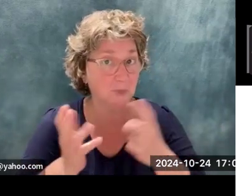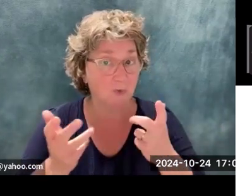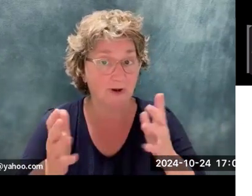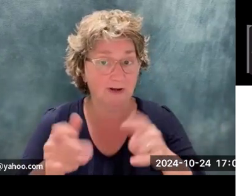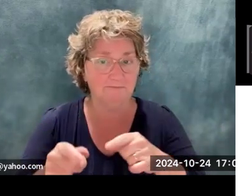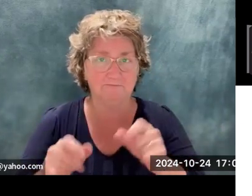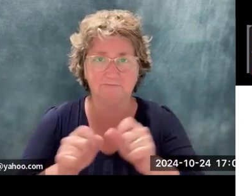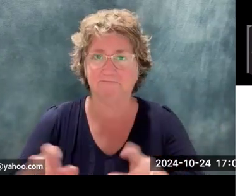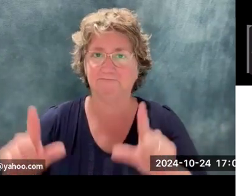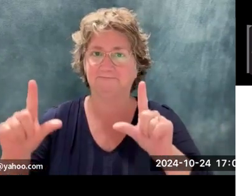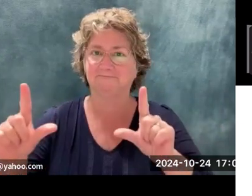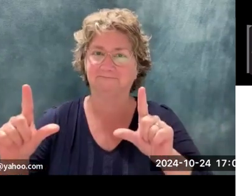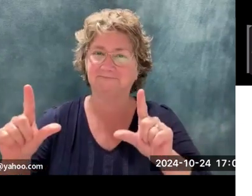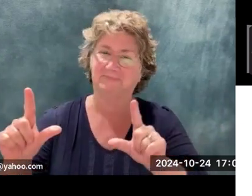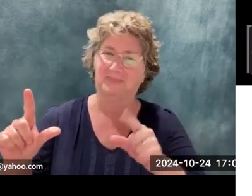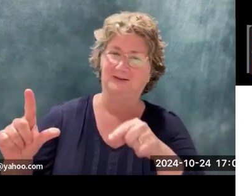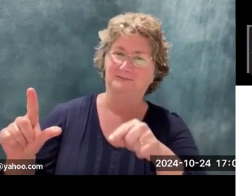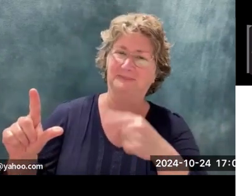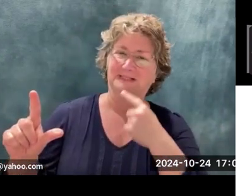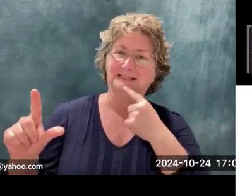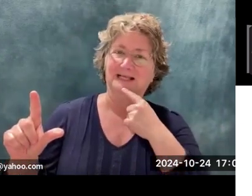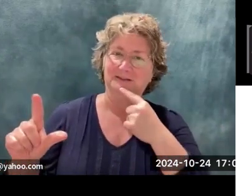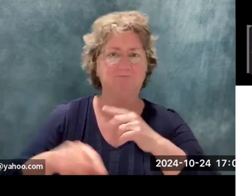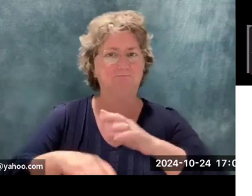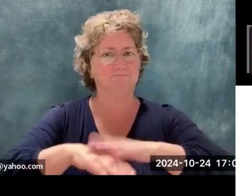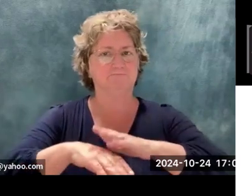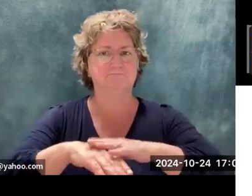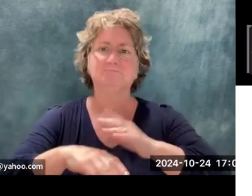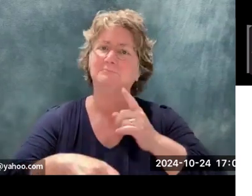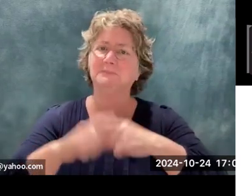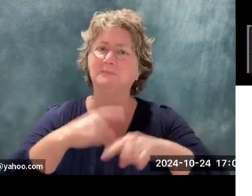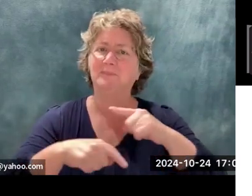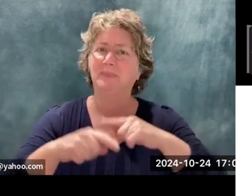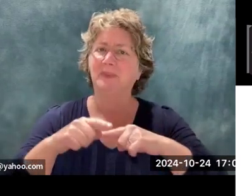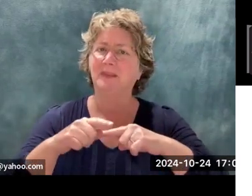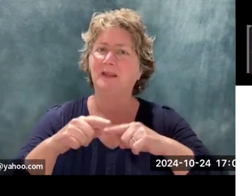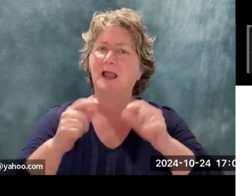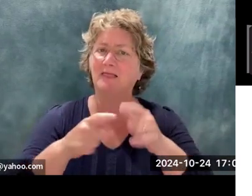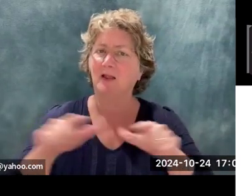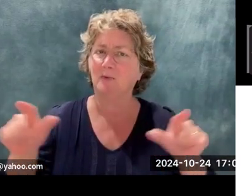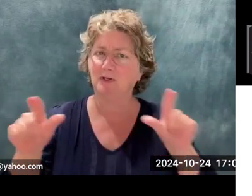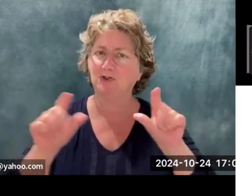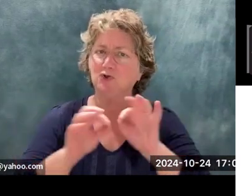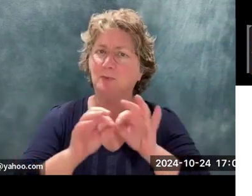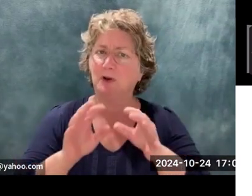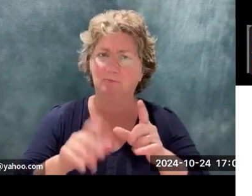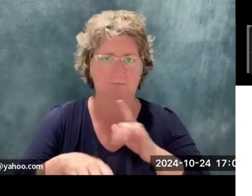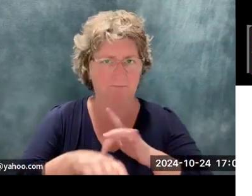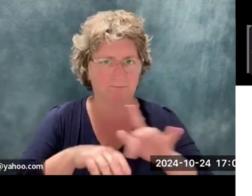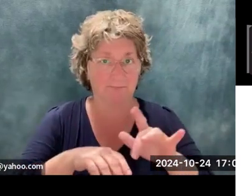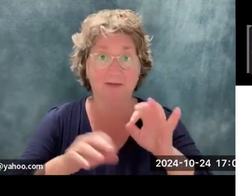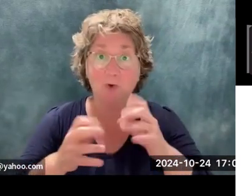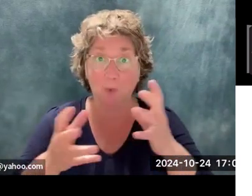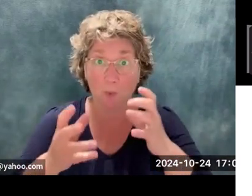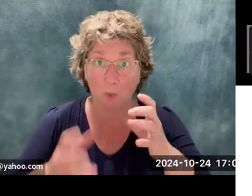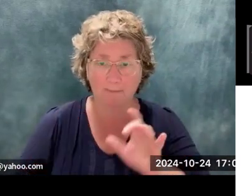up letting you know that sign language interpretation is available. If you would like this option, select the interpretation button on your toolbar.